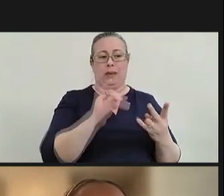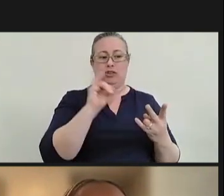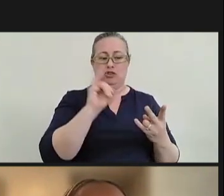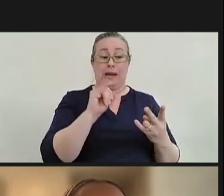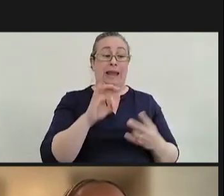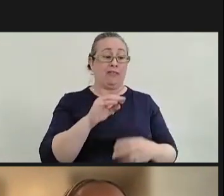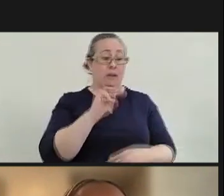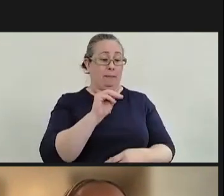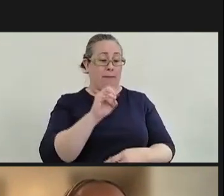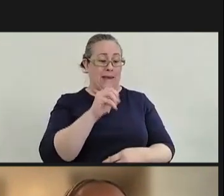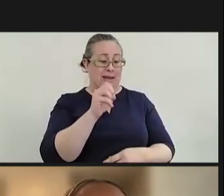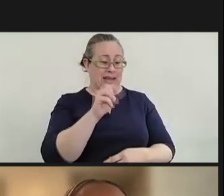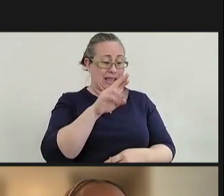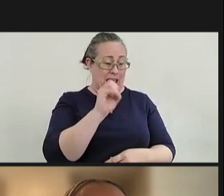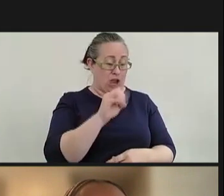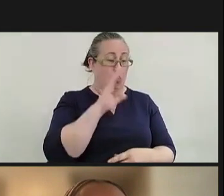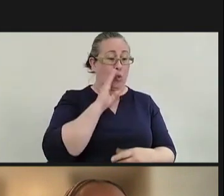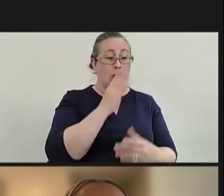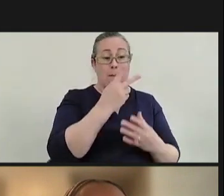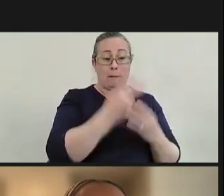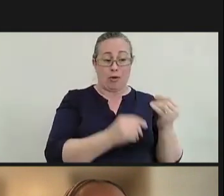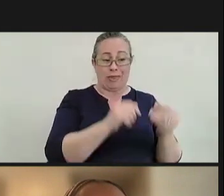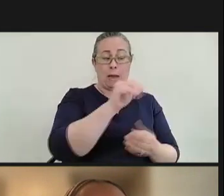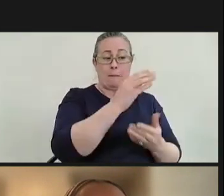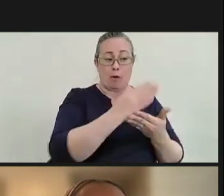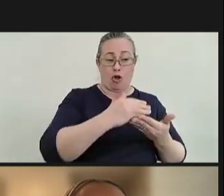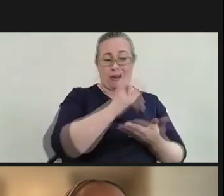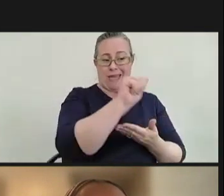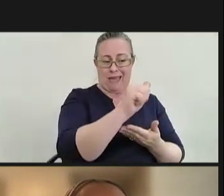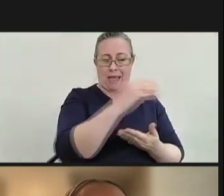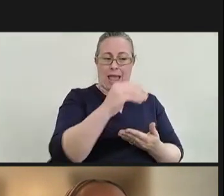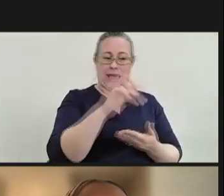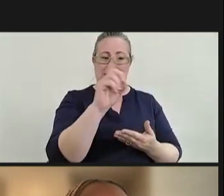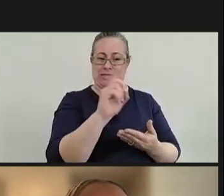would it be both Part A and Part D vaccines? The reason I ask,